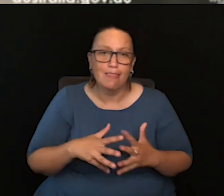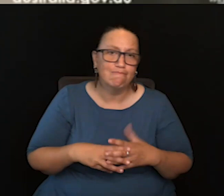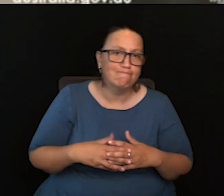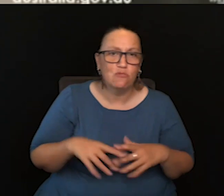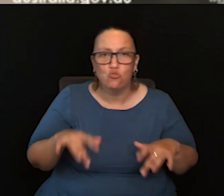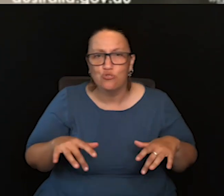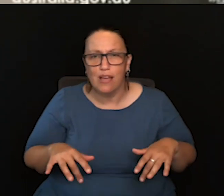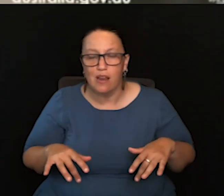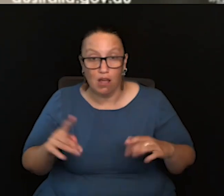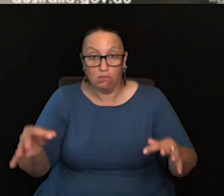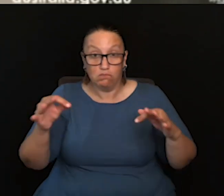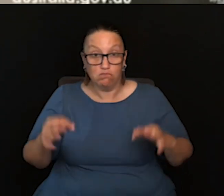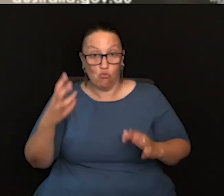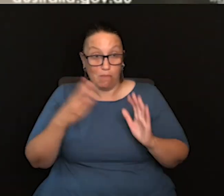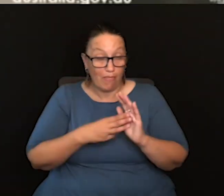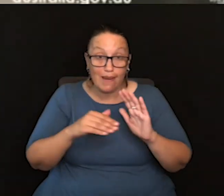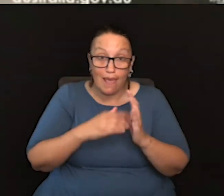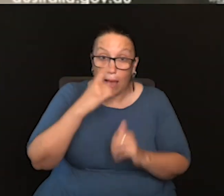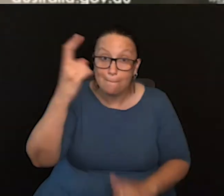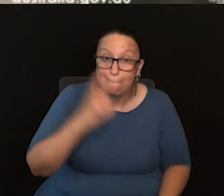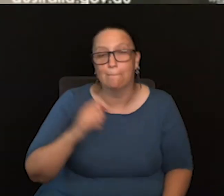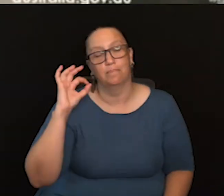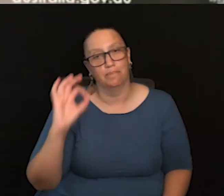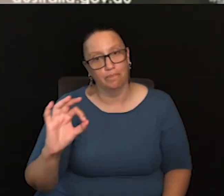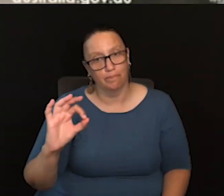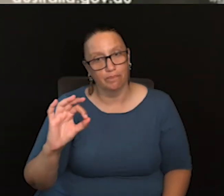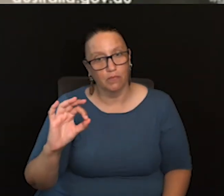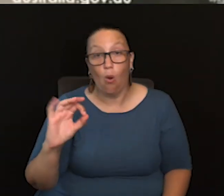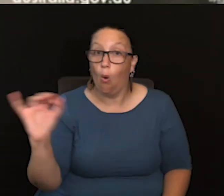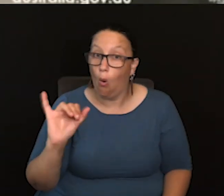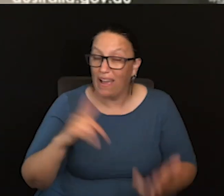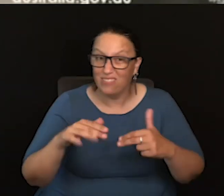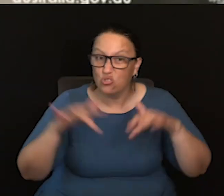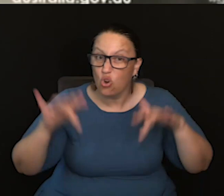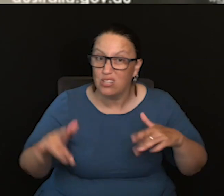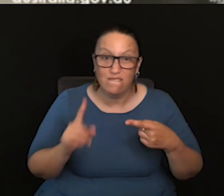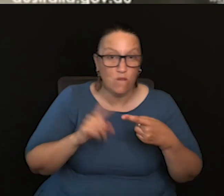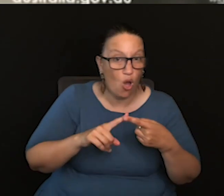or you are eligible and you haven't come forward for your first dose or your second dose or your booster,